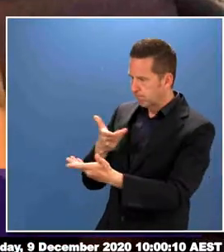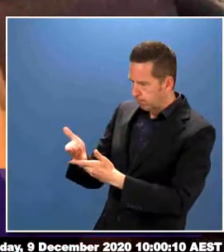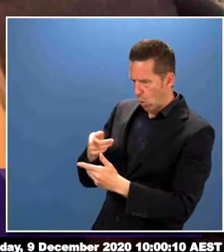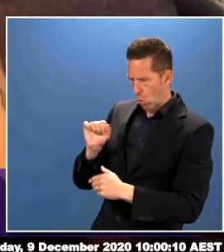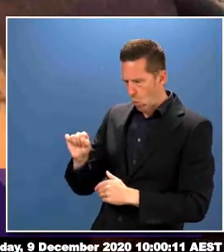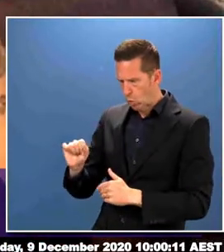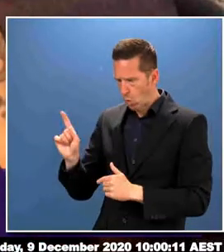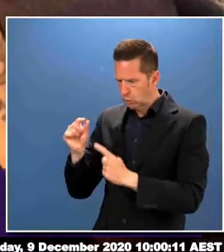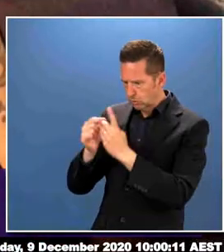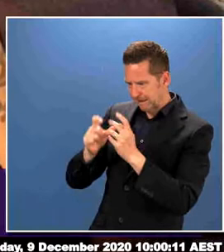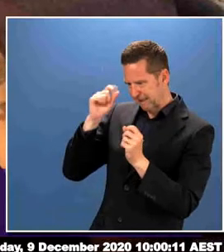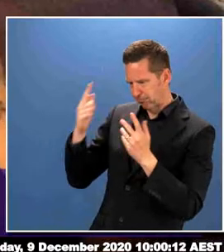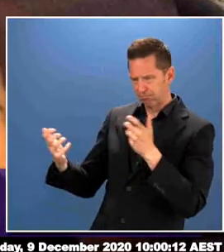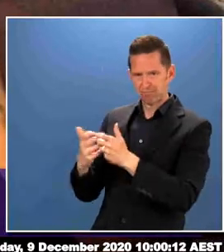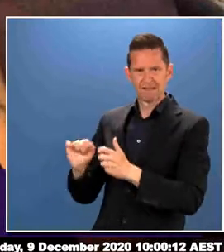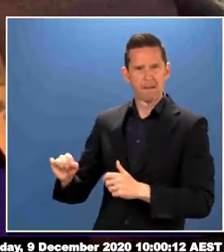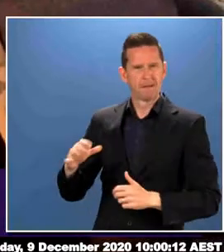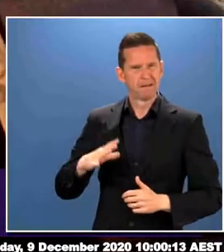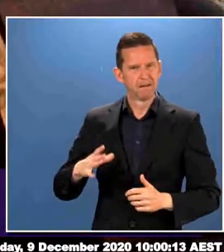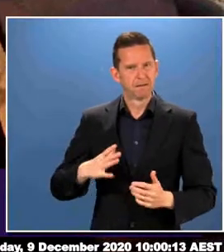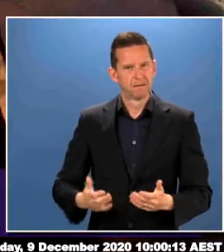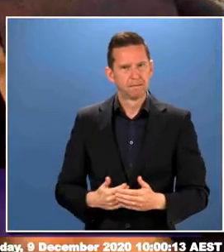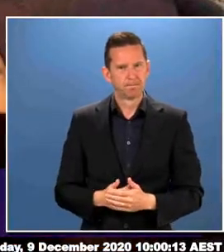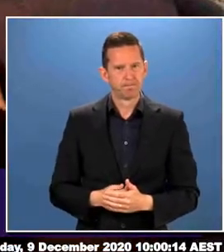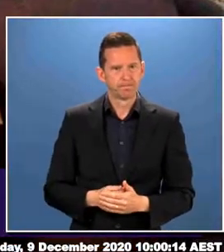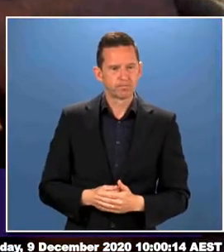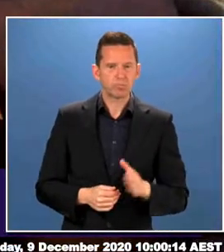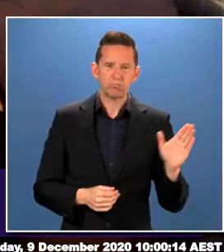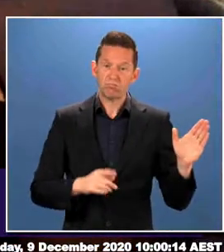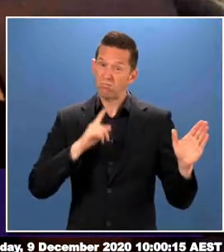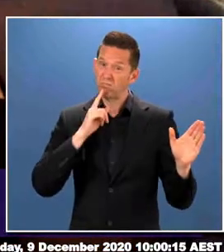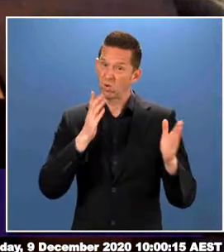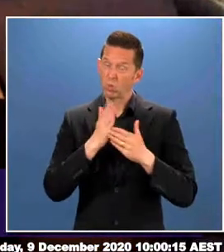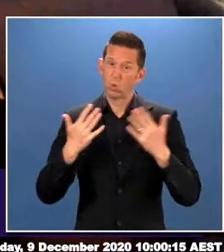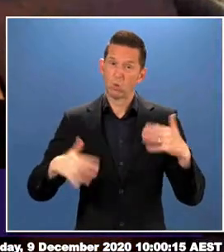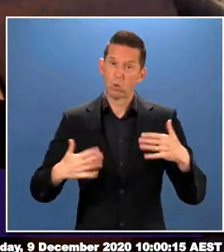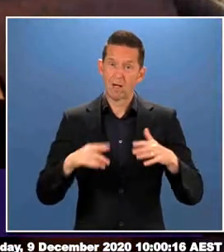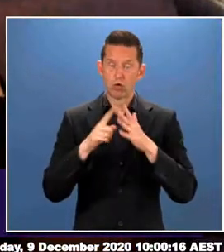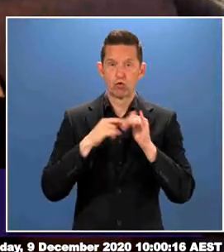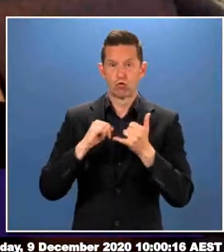It's interesting, Jess, because a lot of what you say is entirely on point with some of the evidence the Commission has already